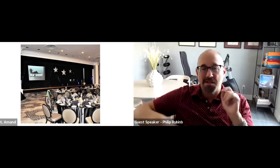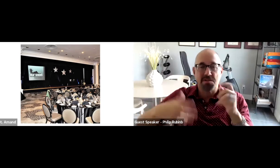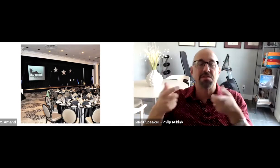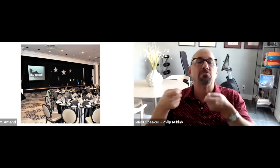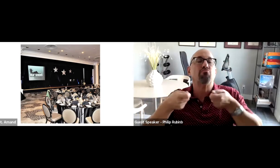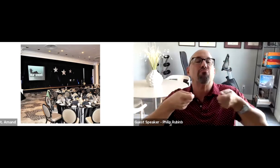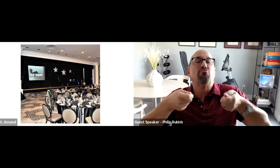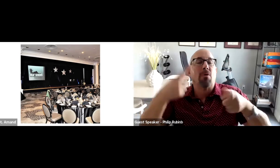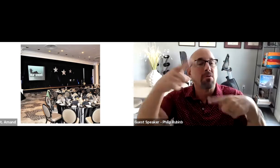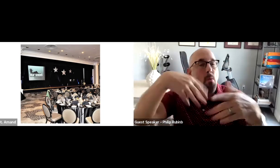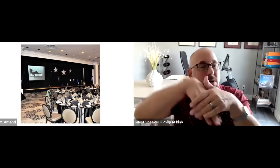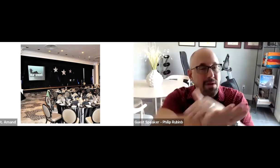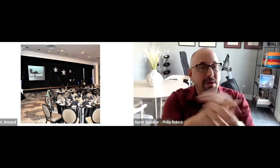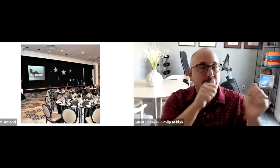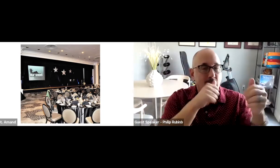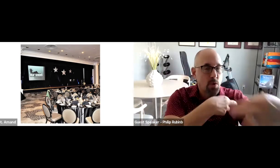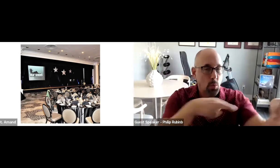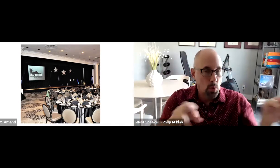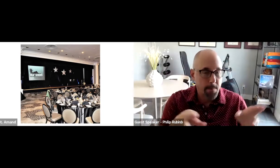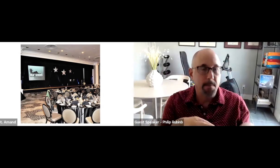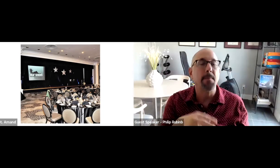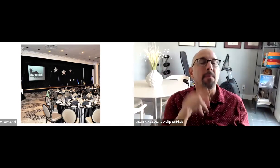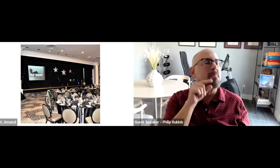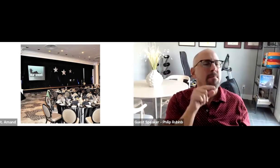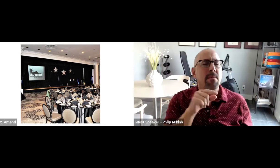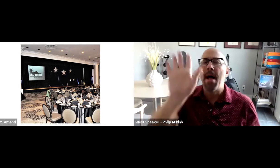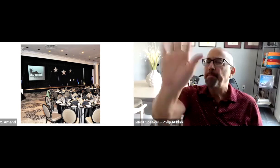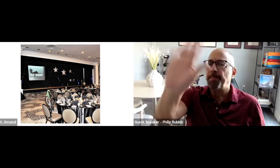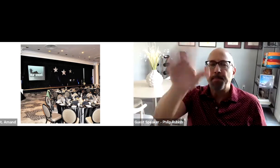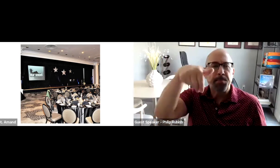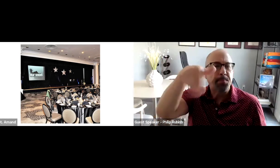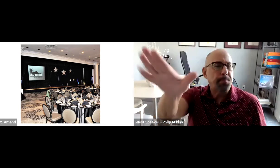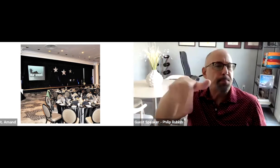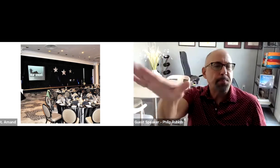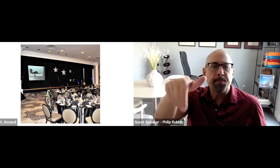and they were a little bit late because Guy was taking his time with the makeup and hair and all that stuff, and they went into